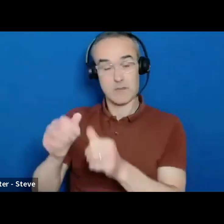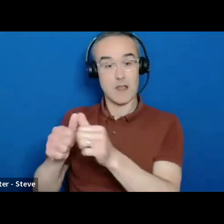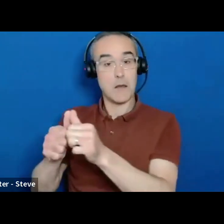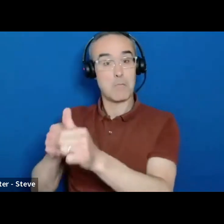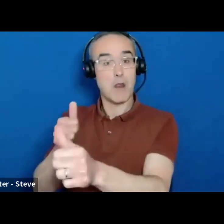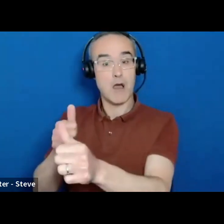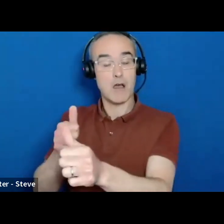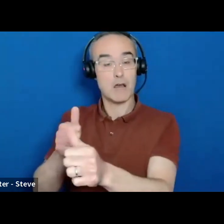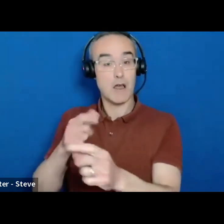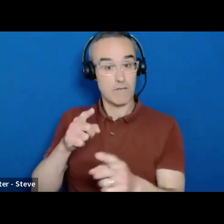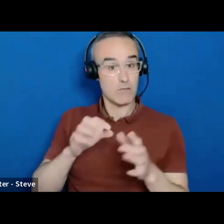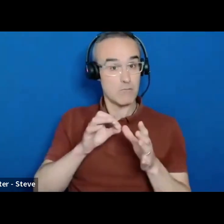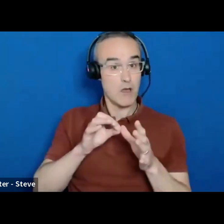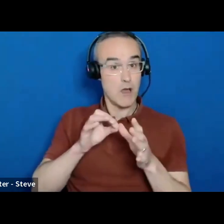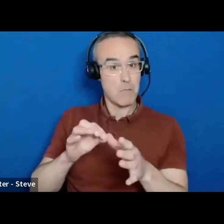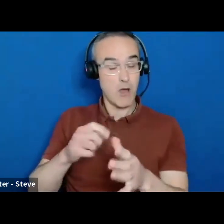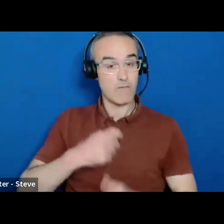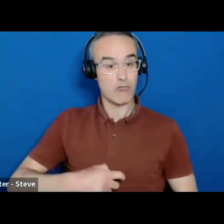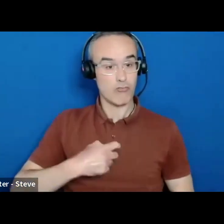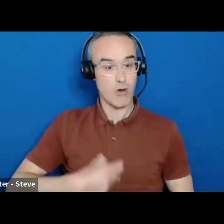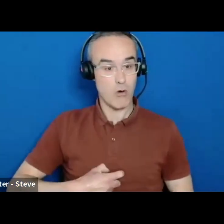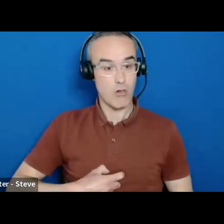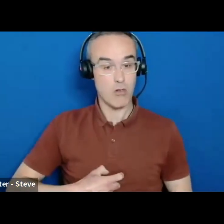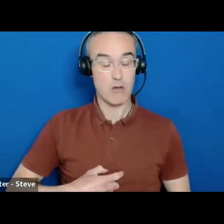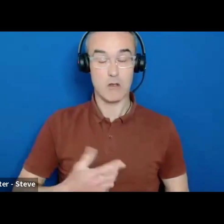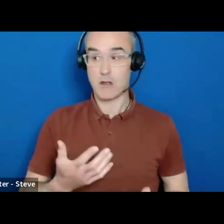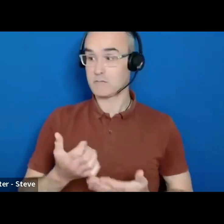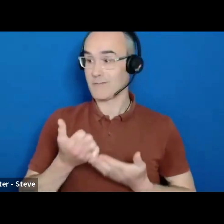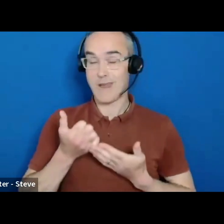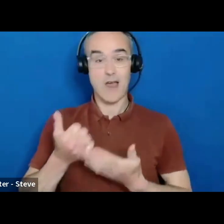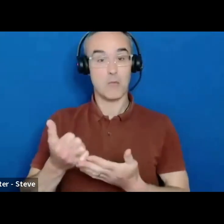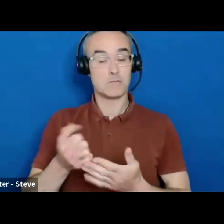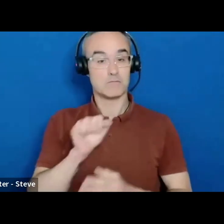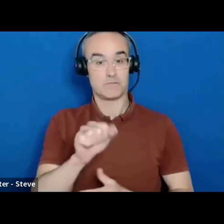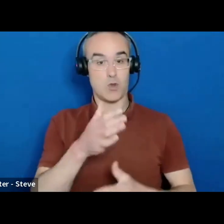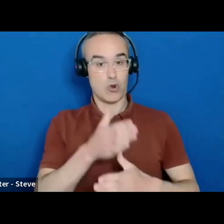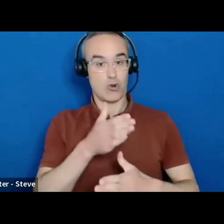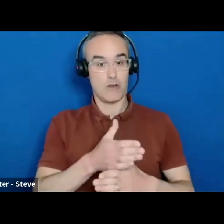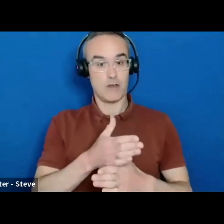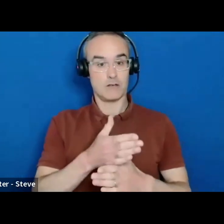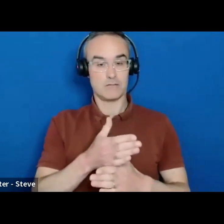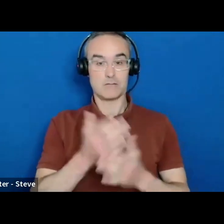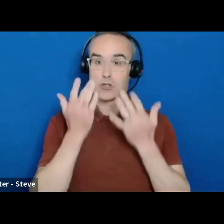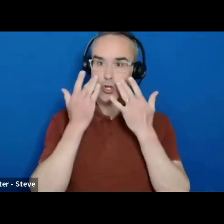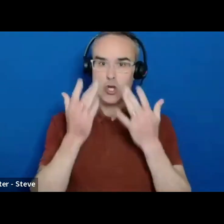it's really helpful for your career to show that you're developing, which is important. But also,